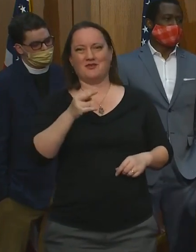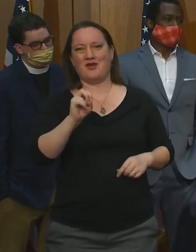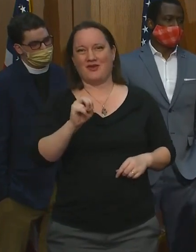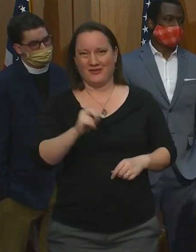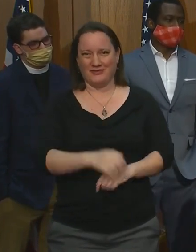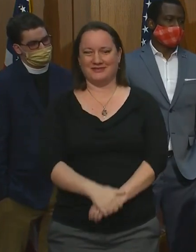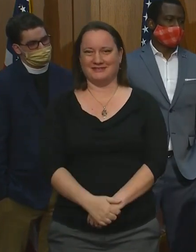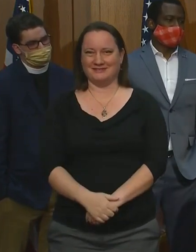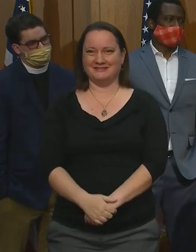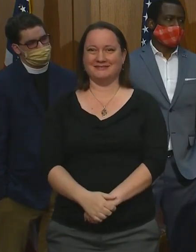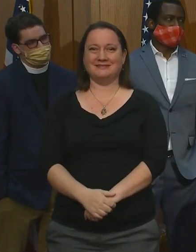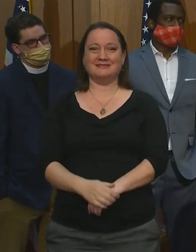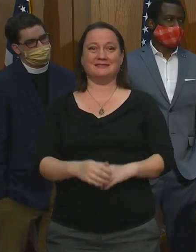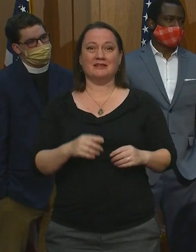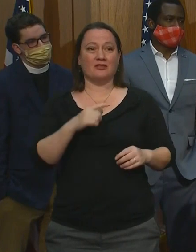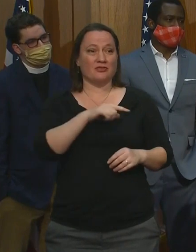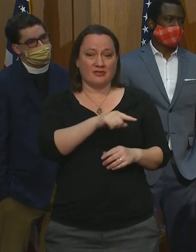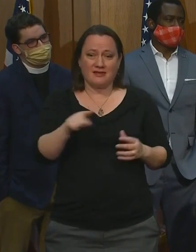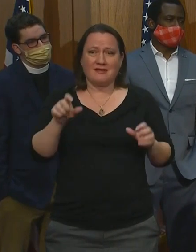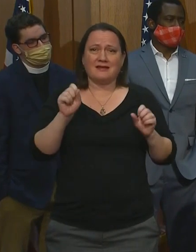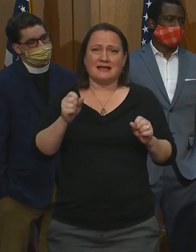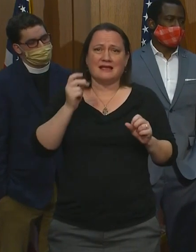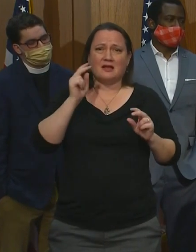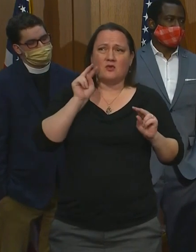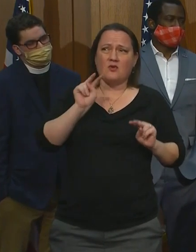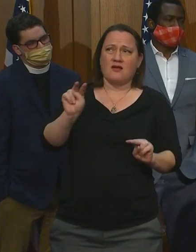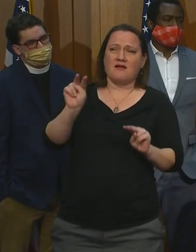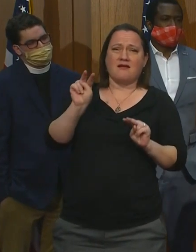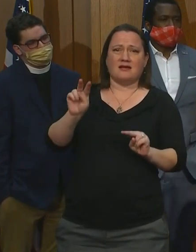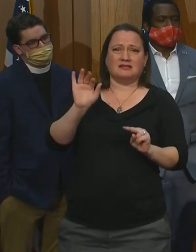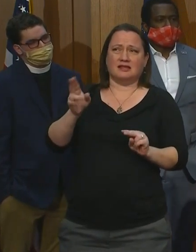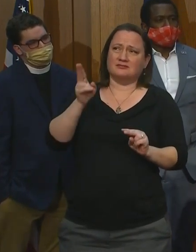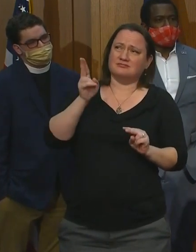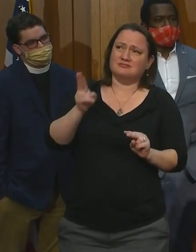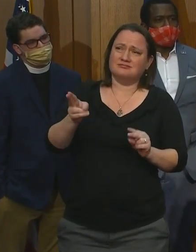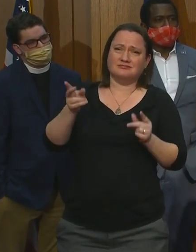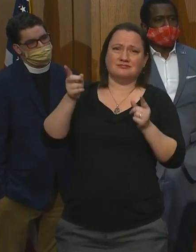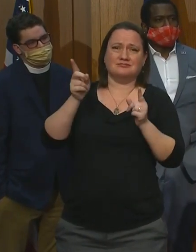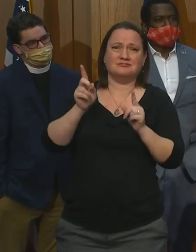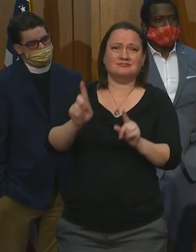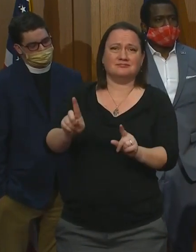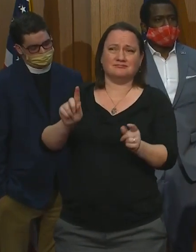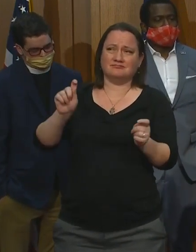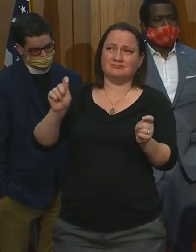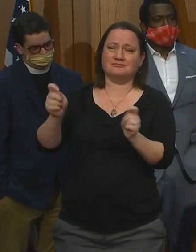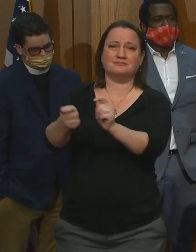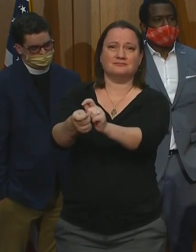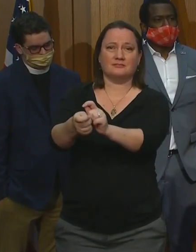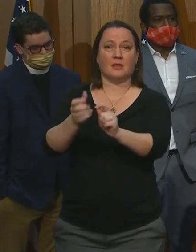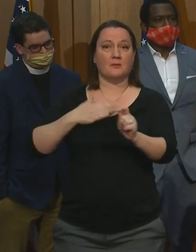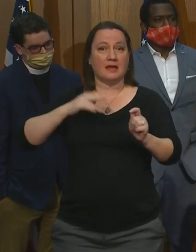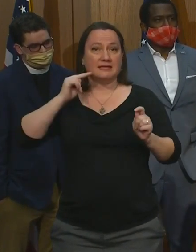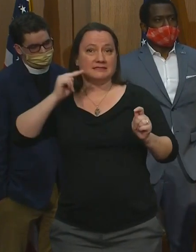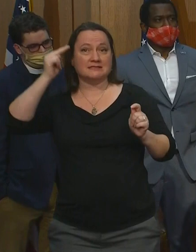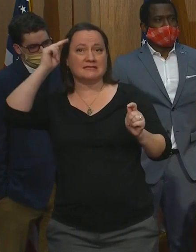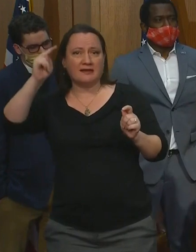CHILDREN INCLUDING TYRONE HERE.